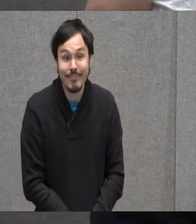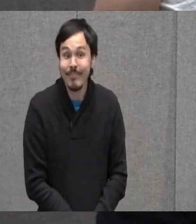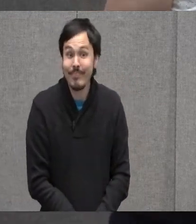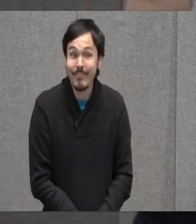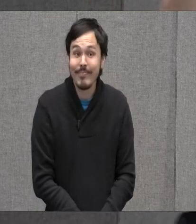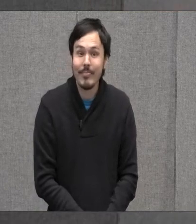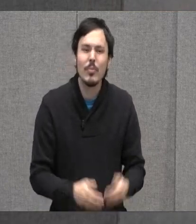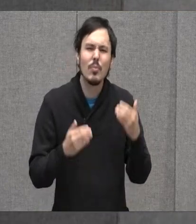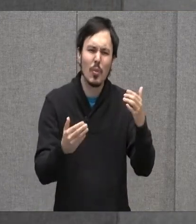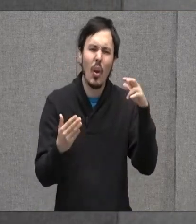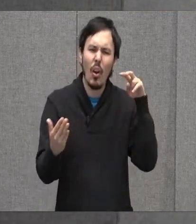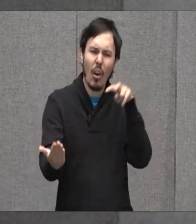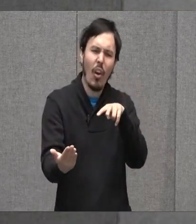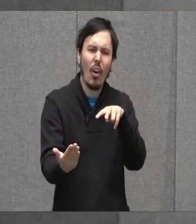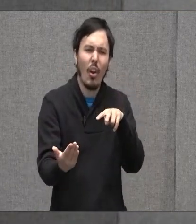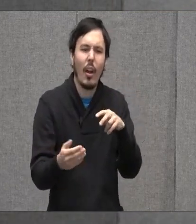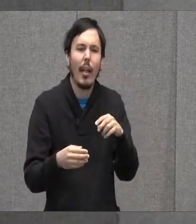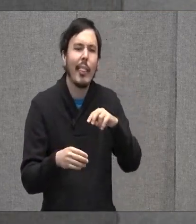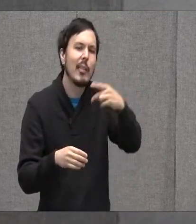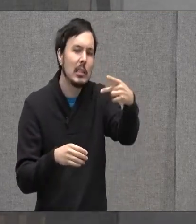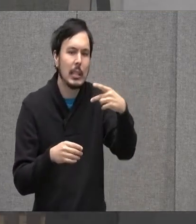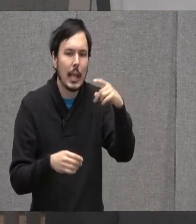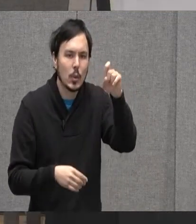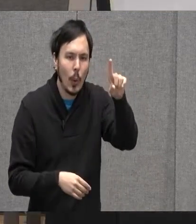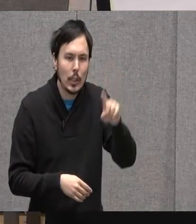So let's go ahead and look at number two.